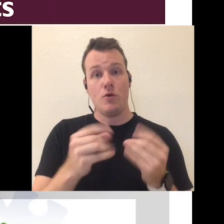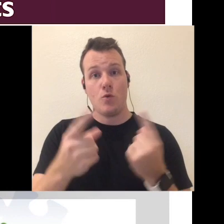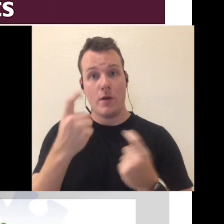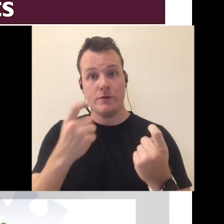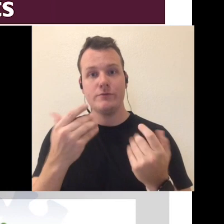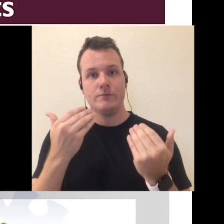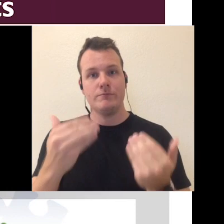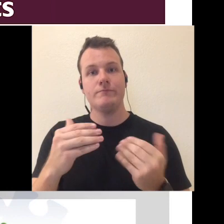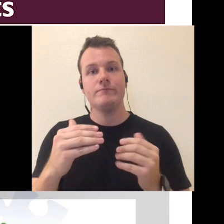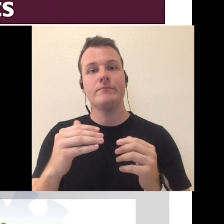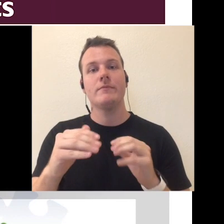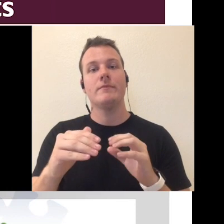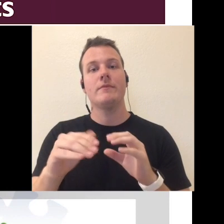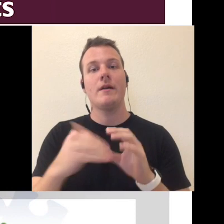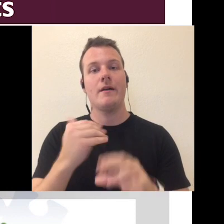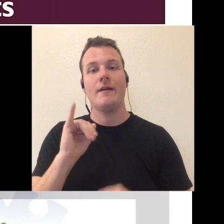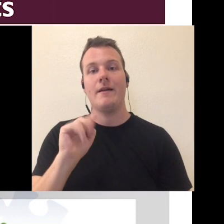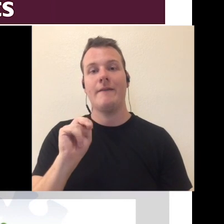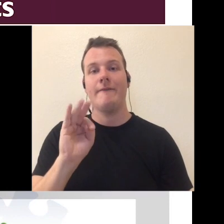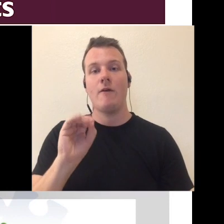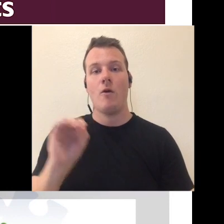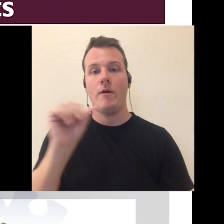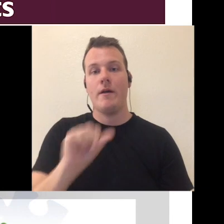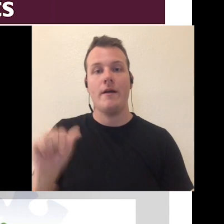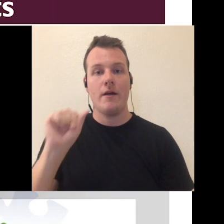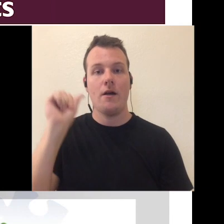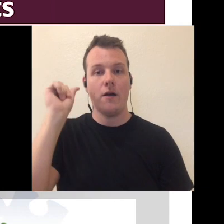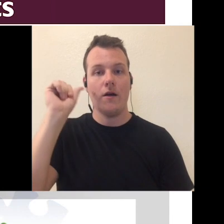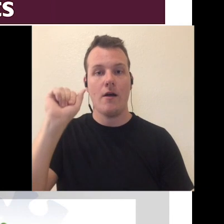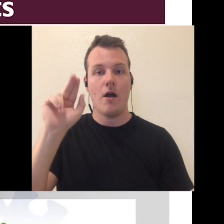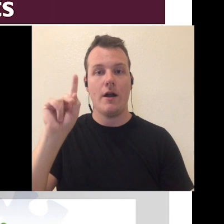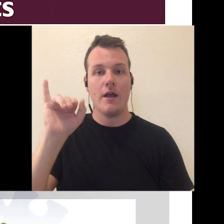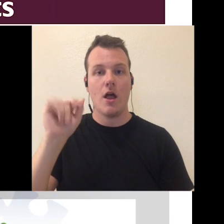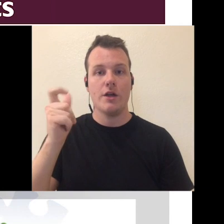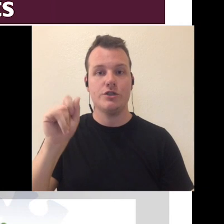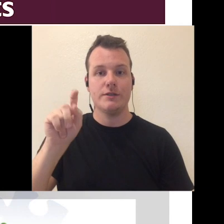you have additional questions, please send them to info@audiologist.org,